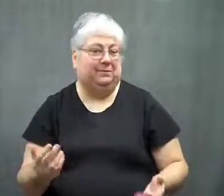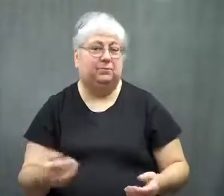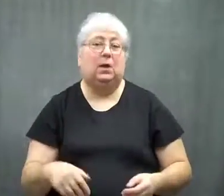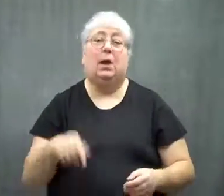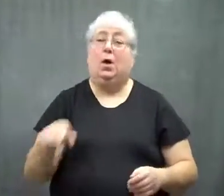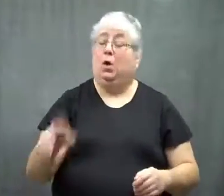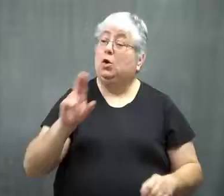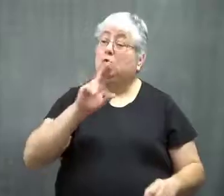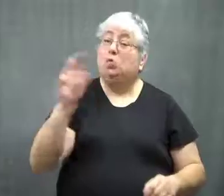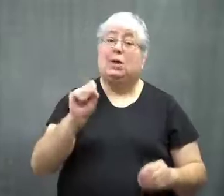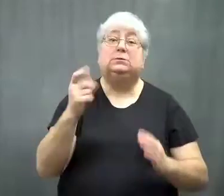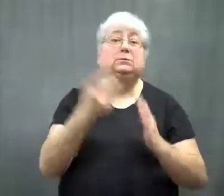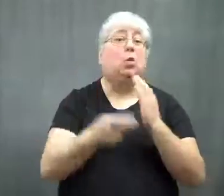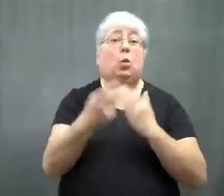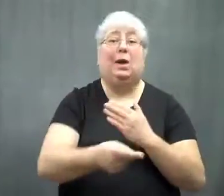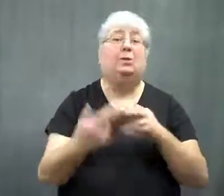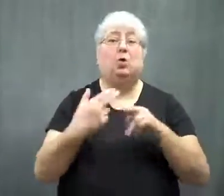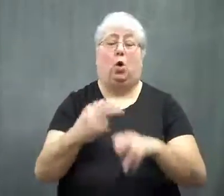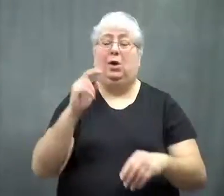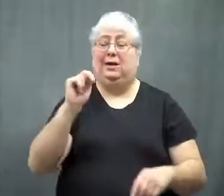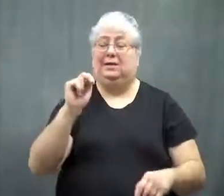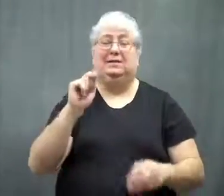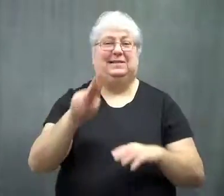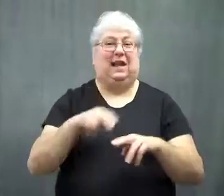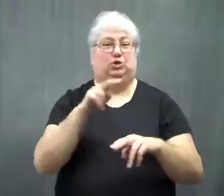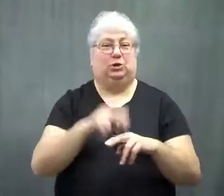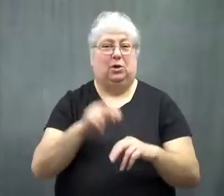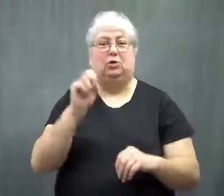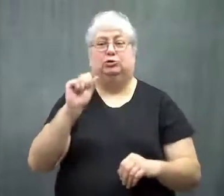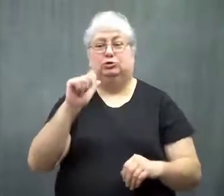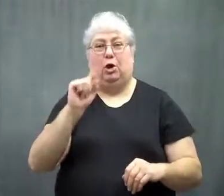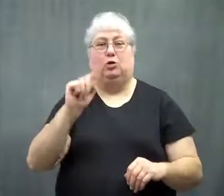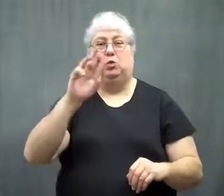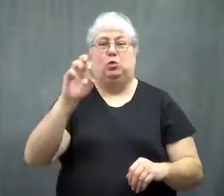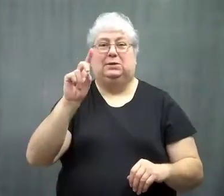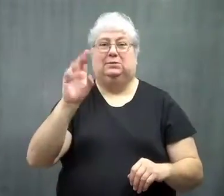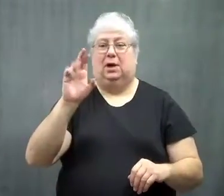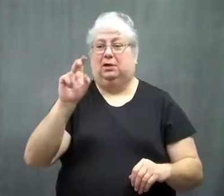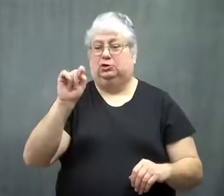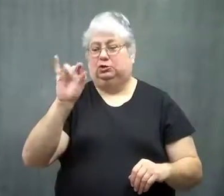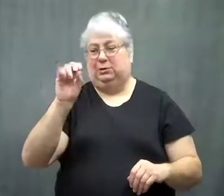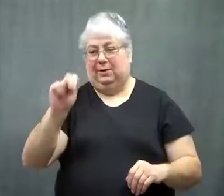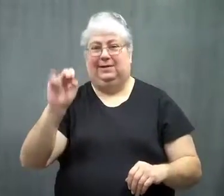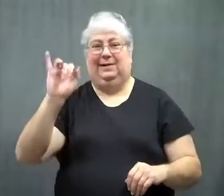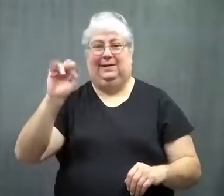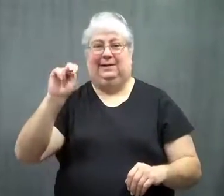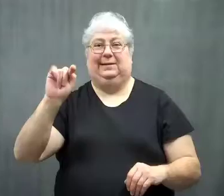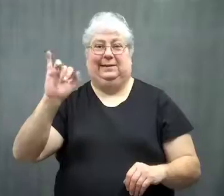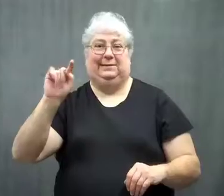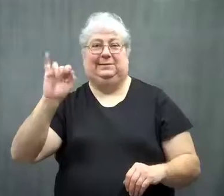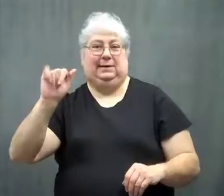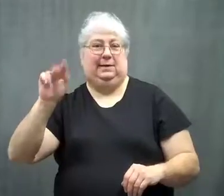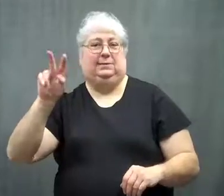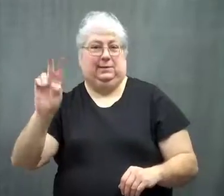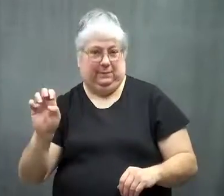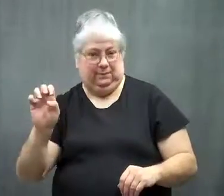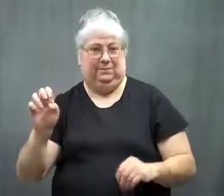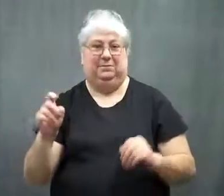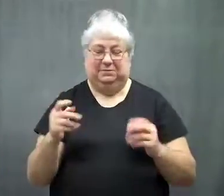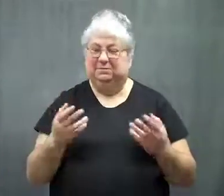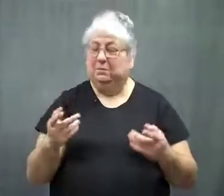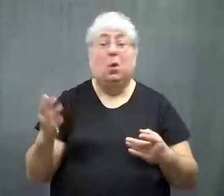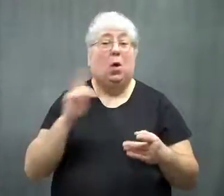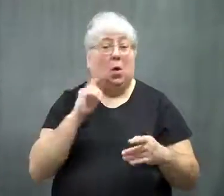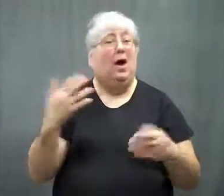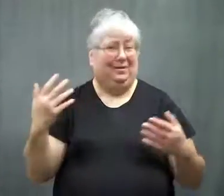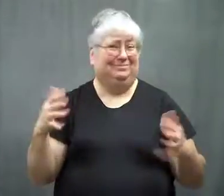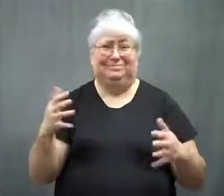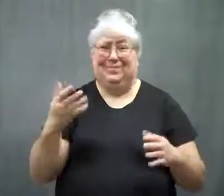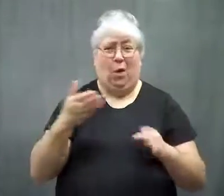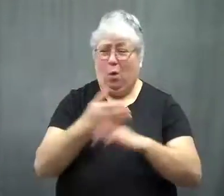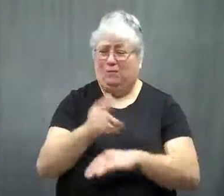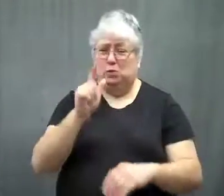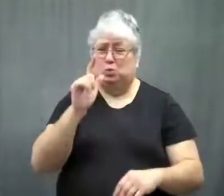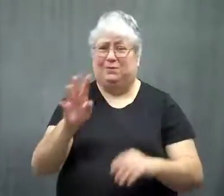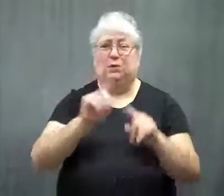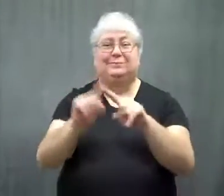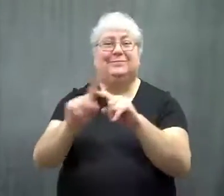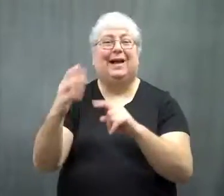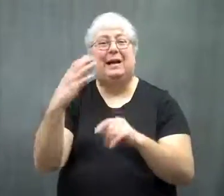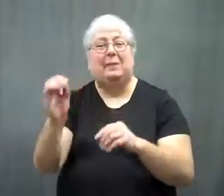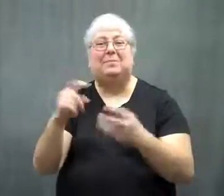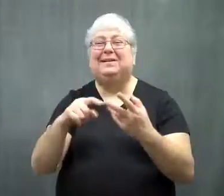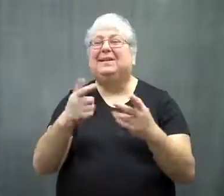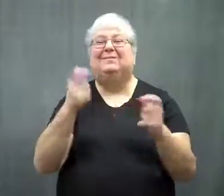The U.S. has a program, The National Salt Reduction Initiative.